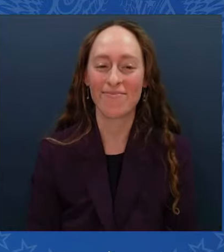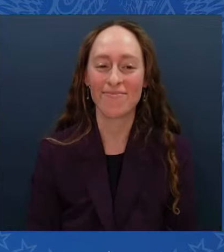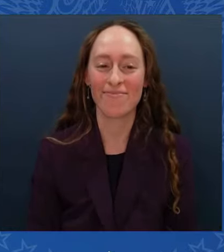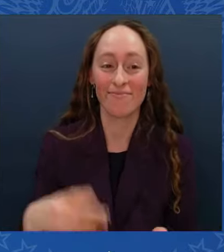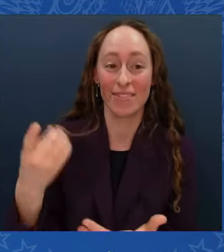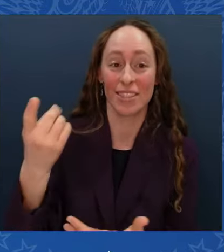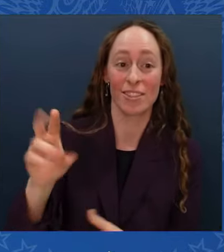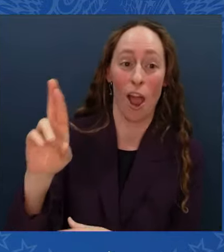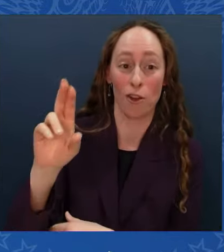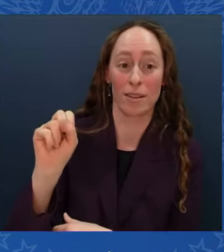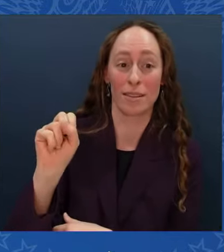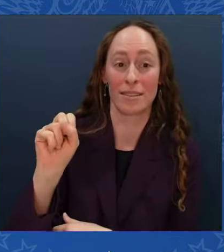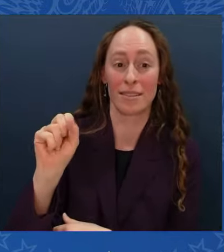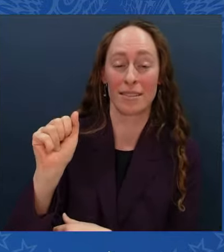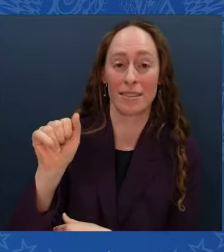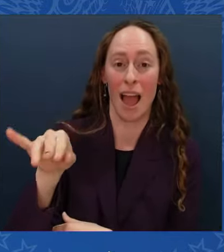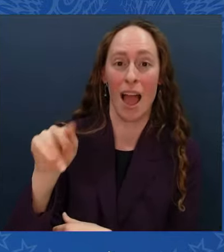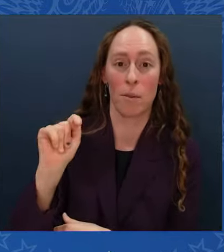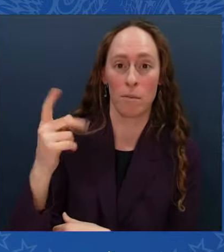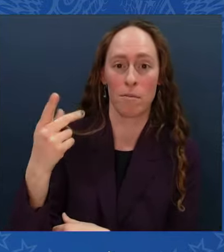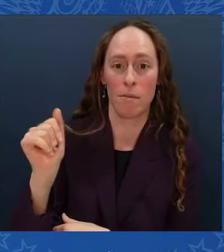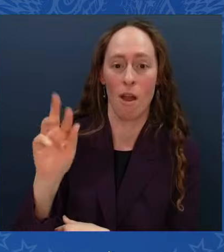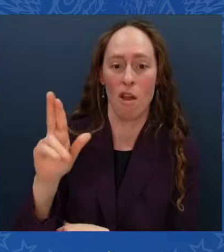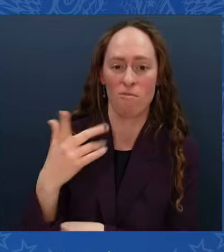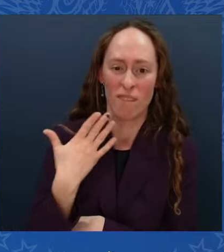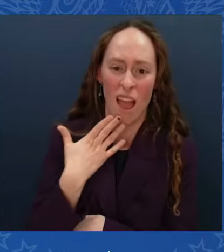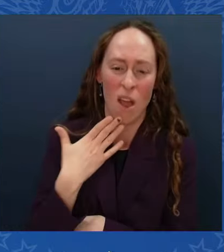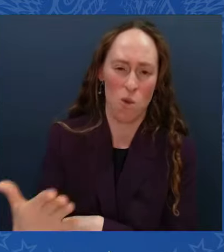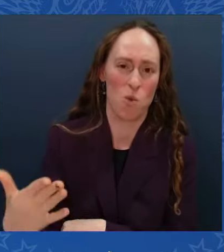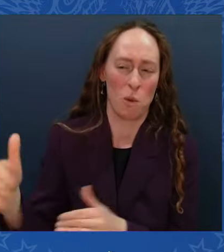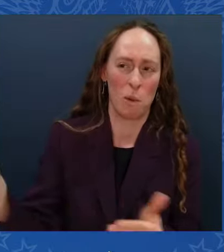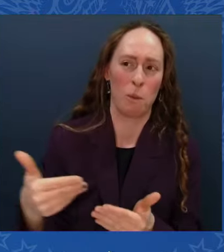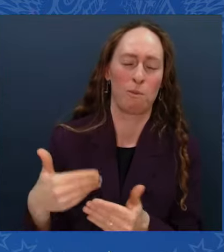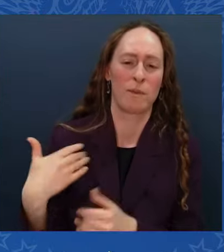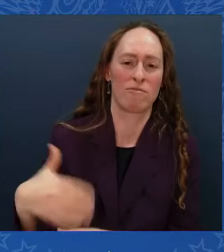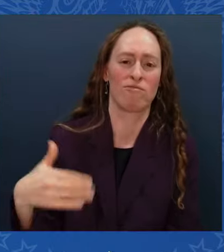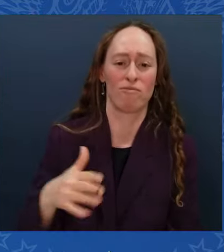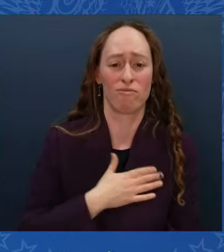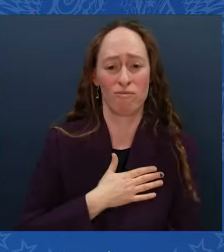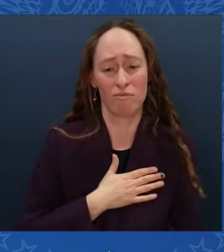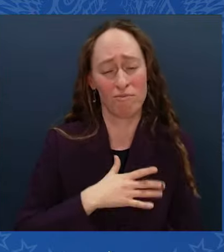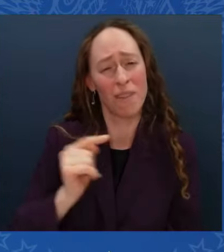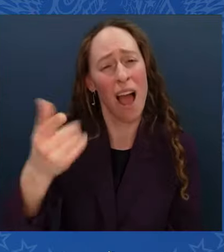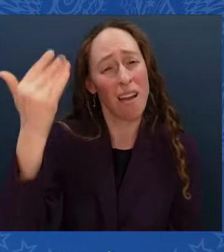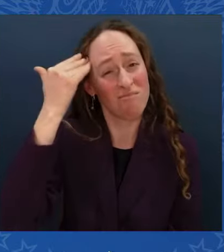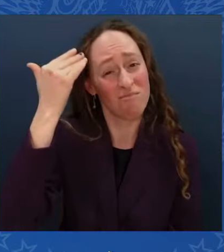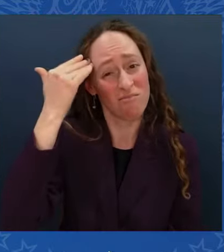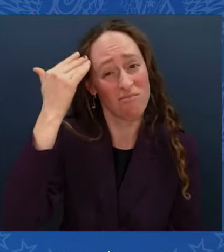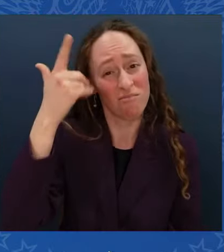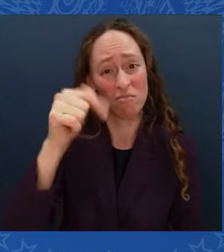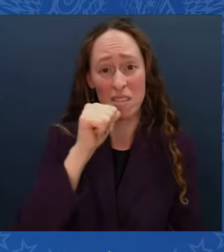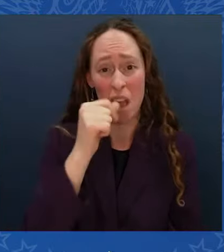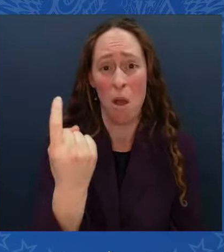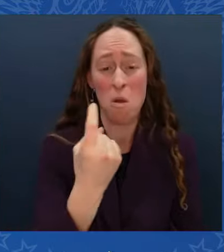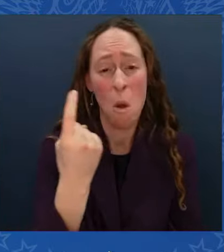But, you know, you're -- you're like thousands of others who -- who took out loans for undergraduate school